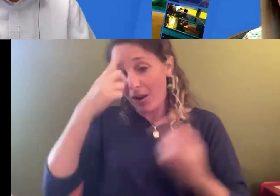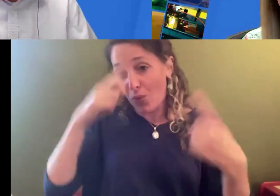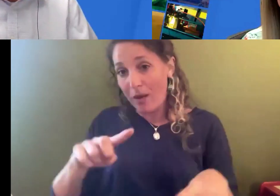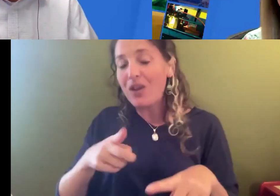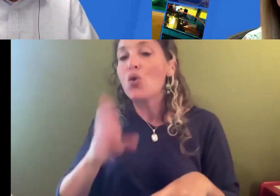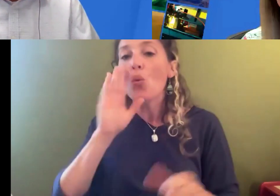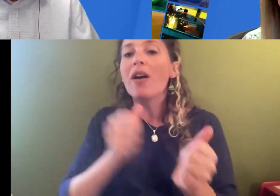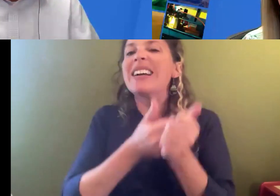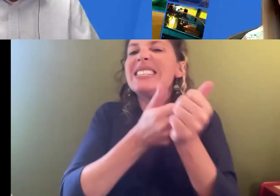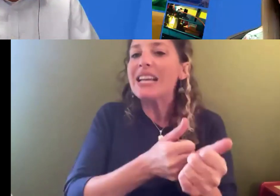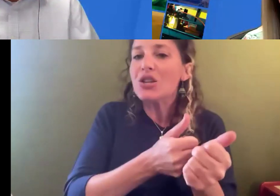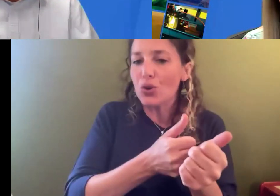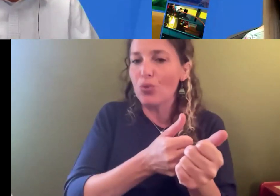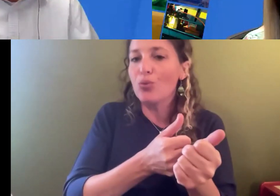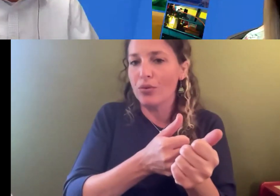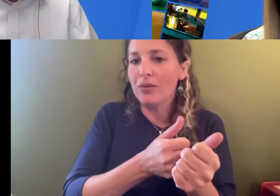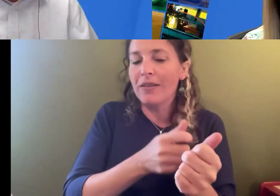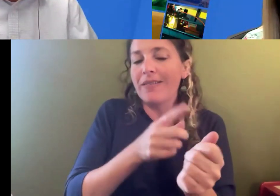until you had a new rate agreement.